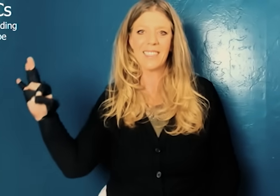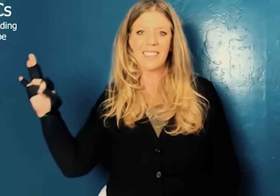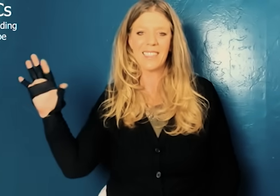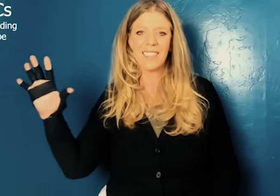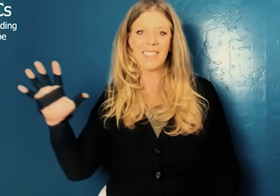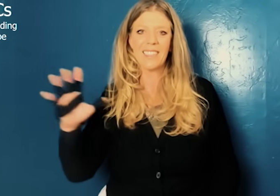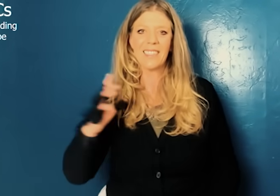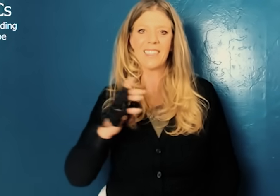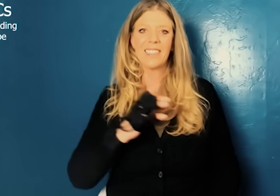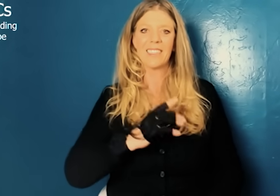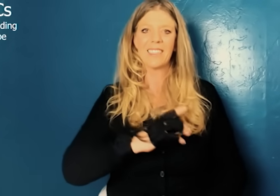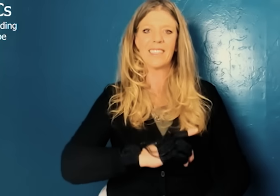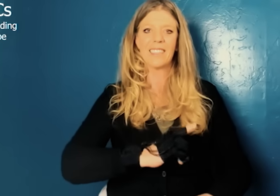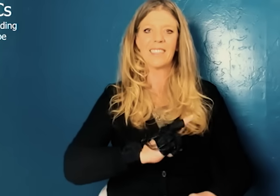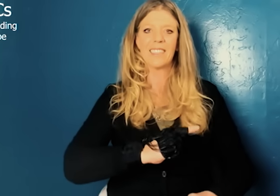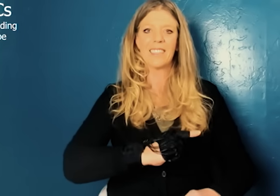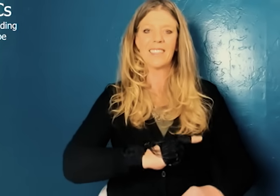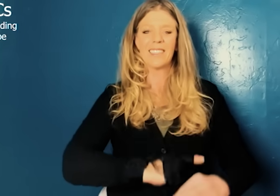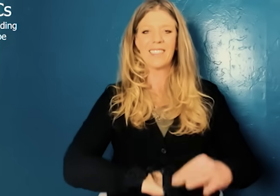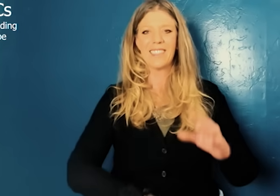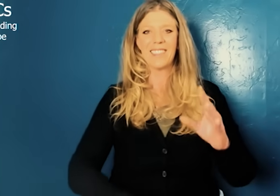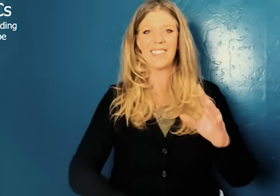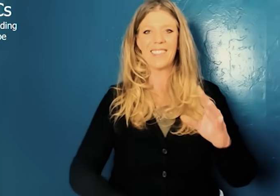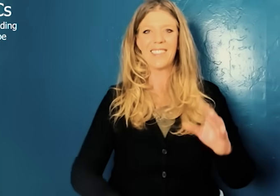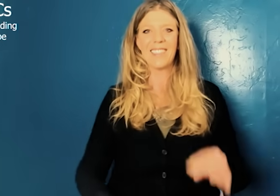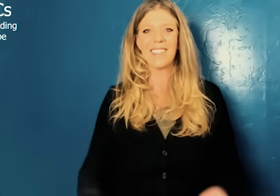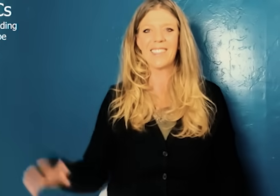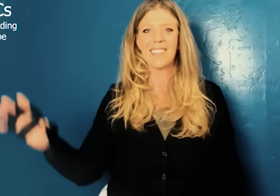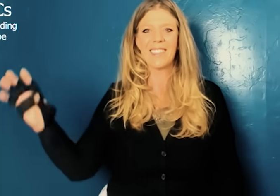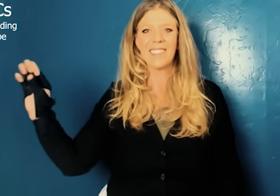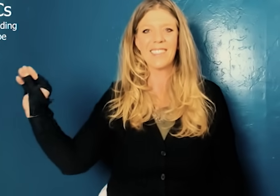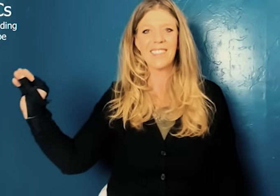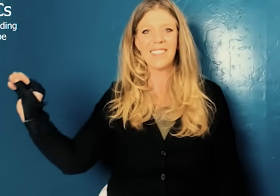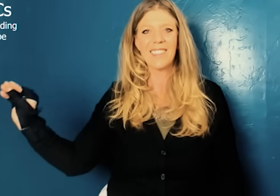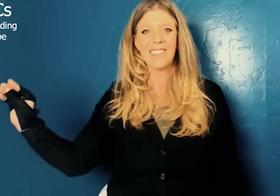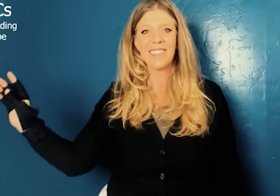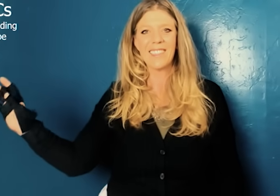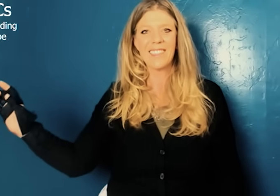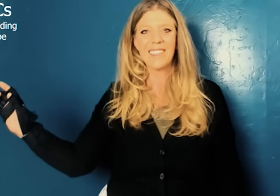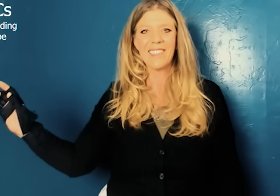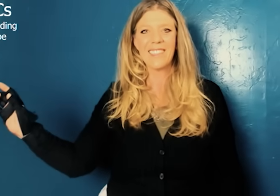fantastic day. Bye!